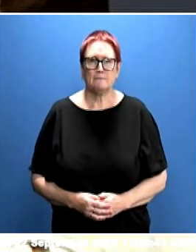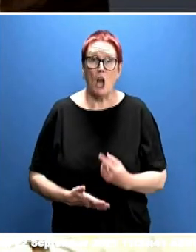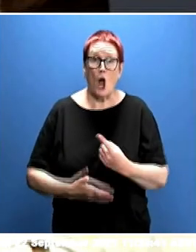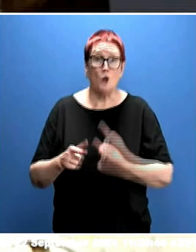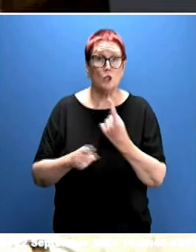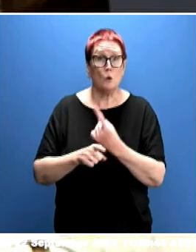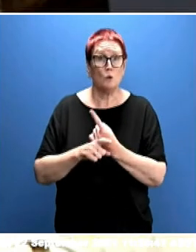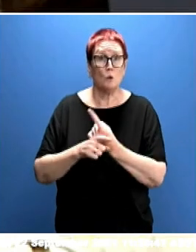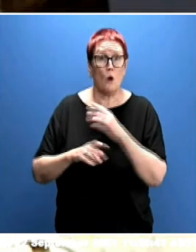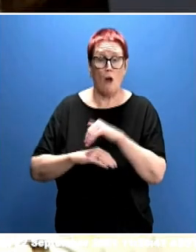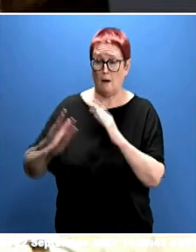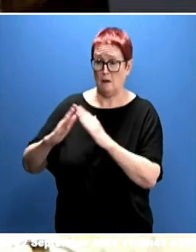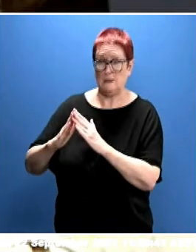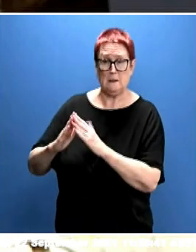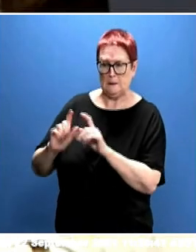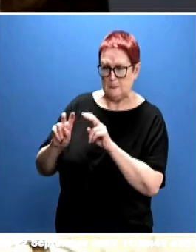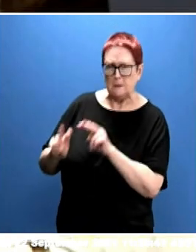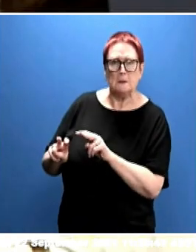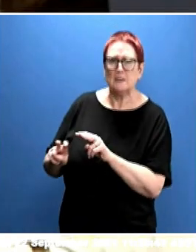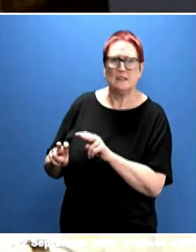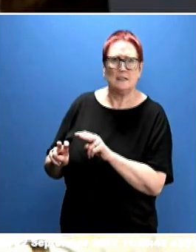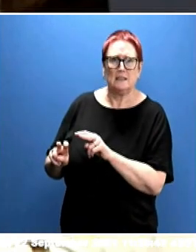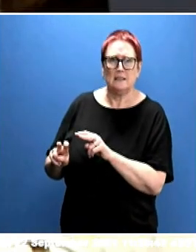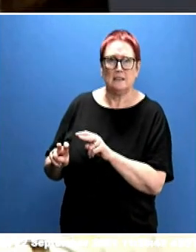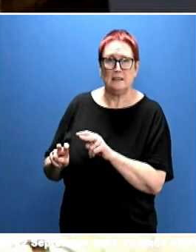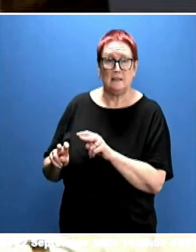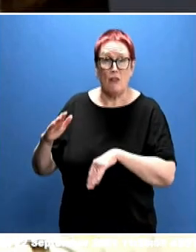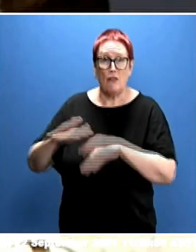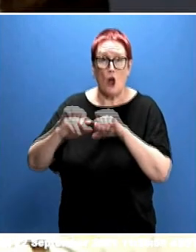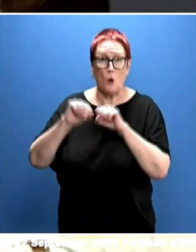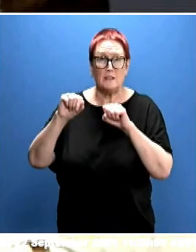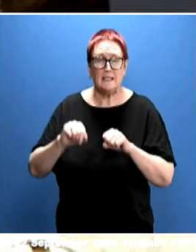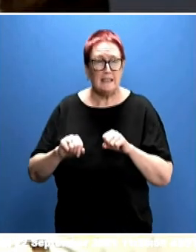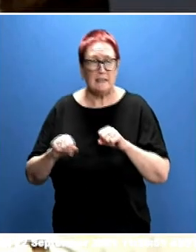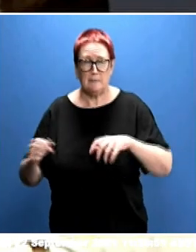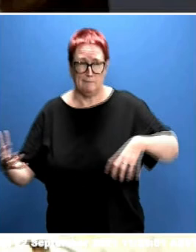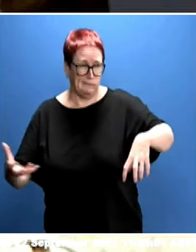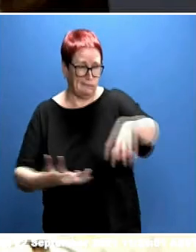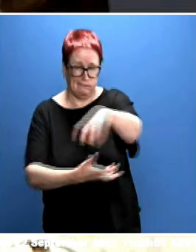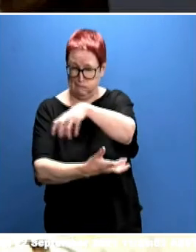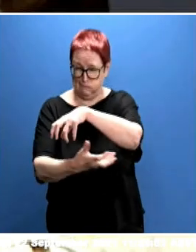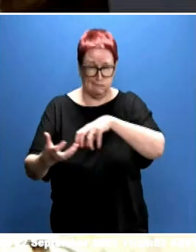because so much of the system is overlapping and interconnected,